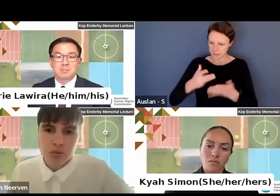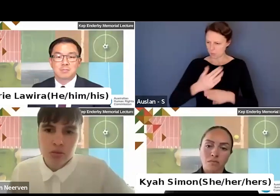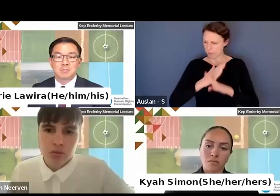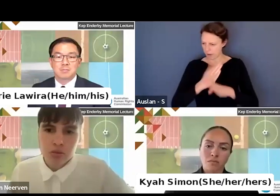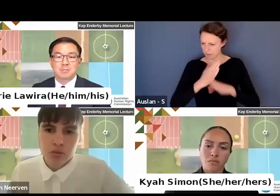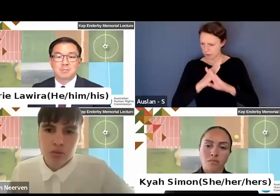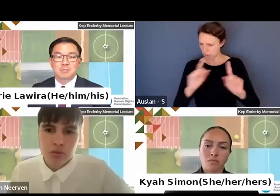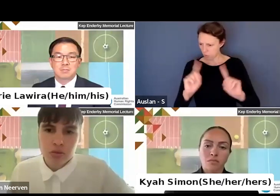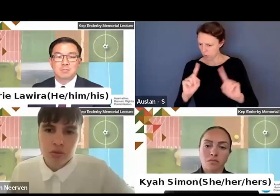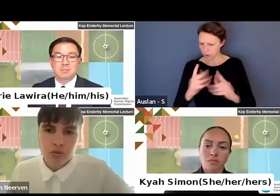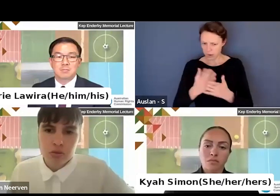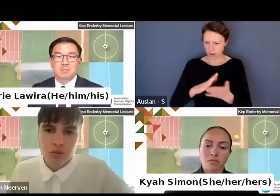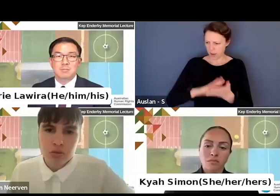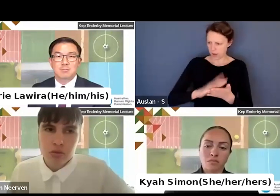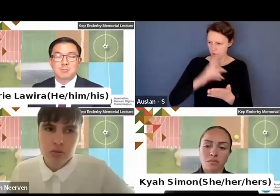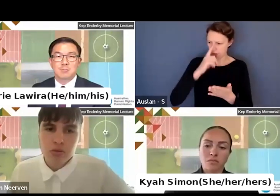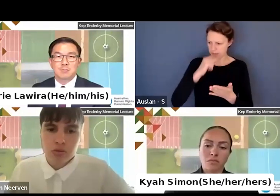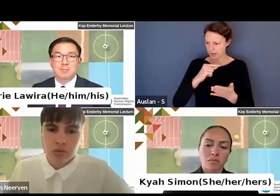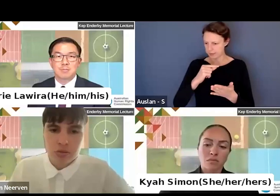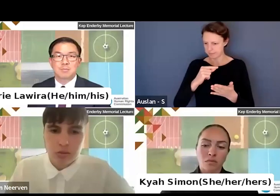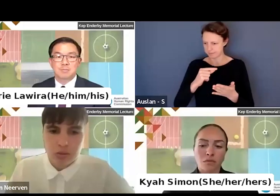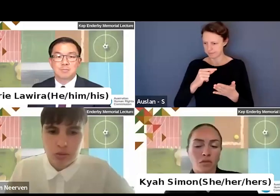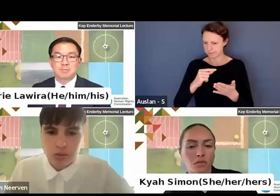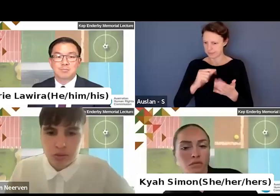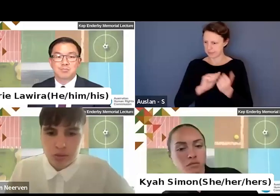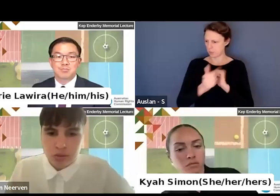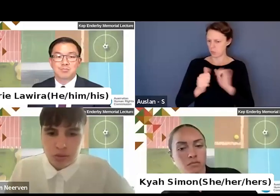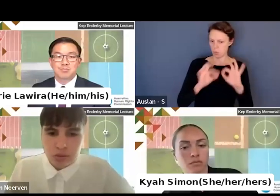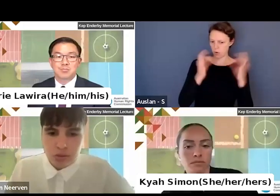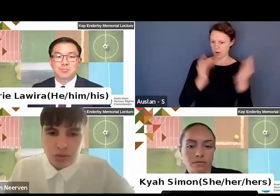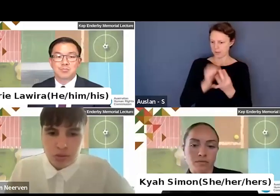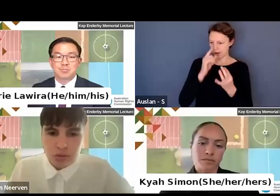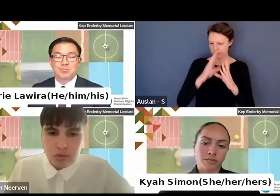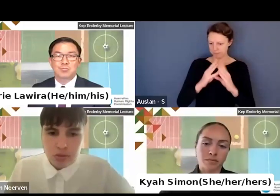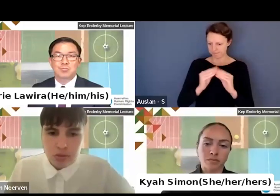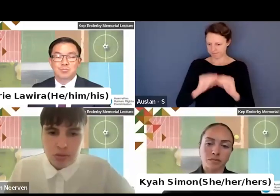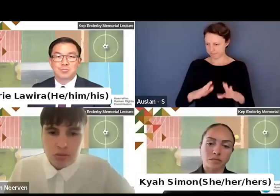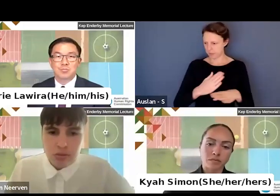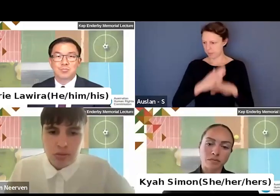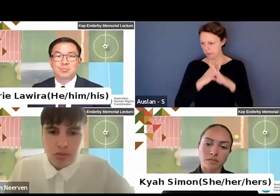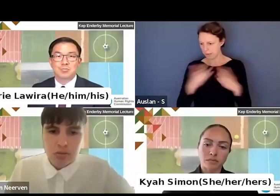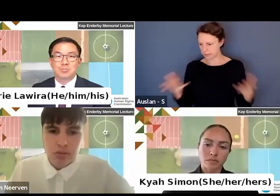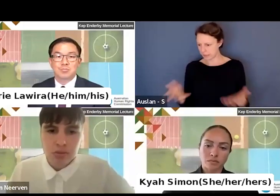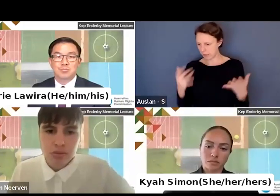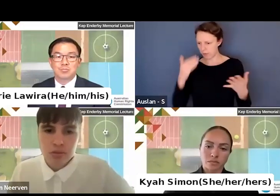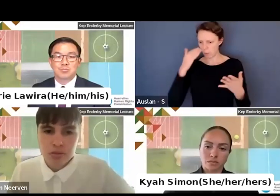And how do we, you know, how can sporting organizations encourage women to become leaders as women become leaders?